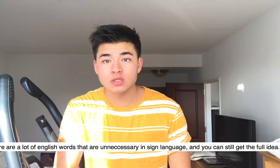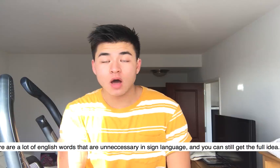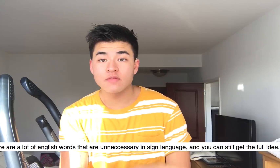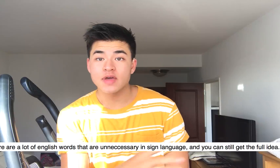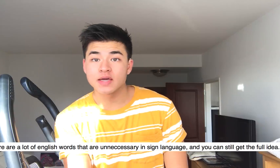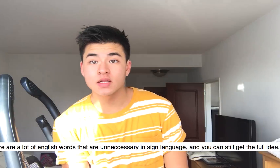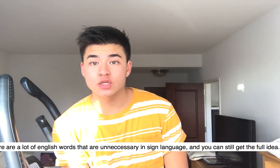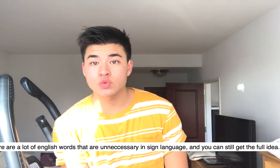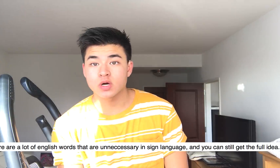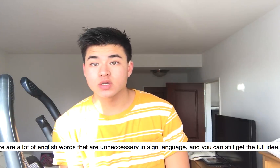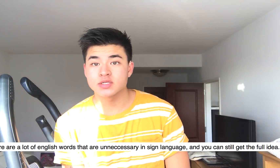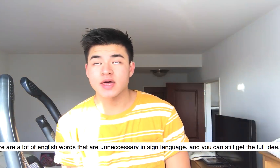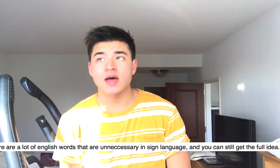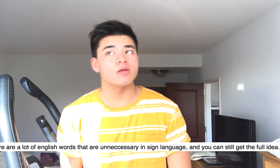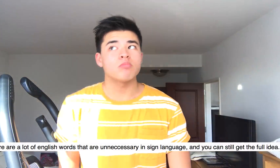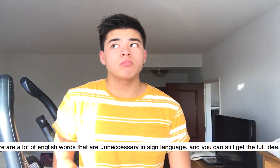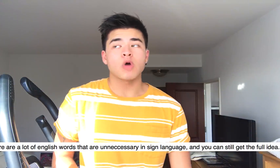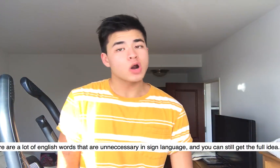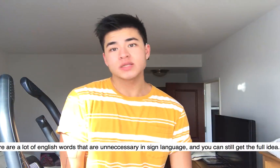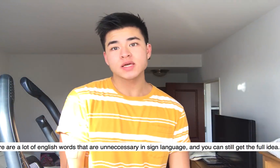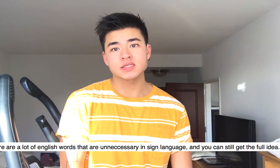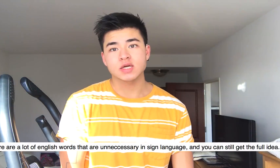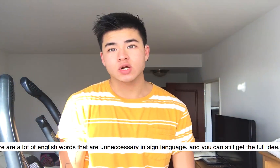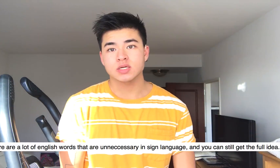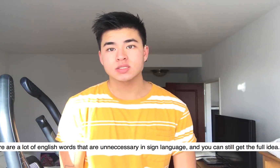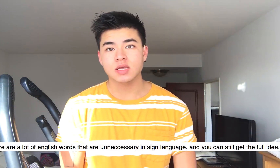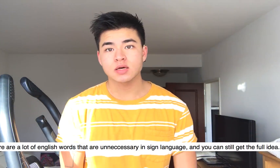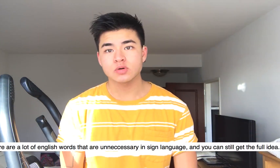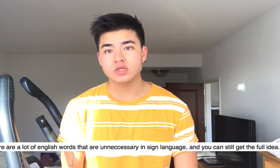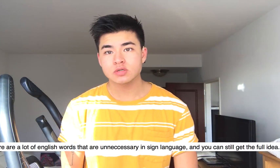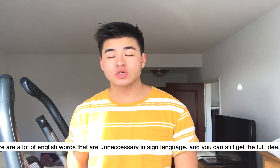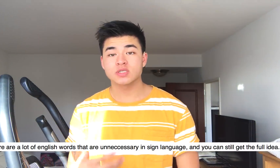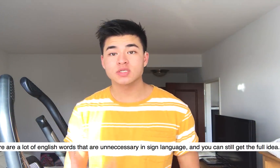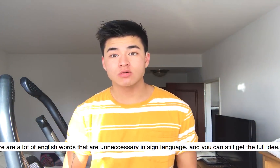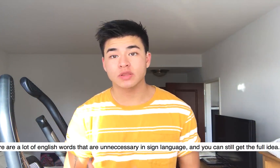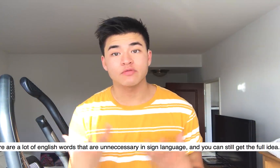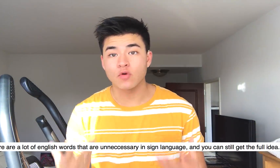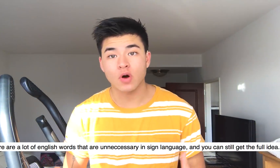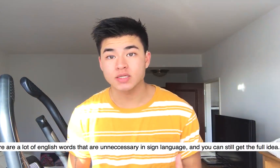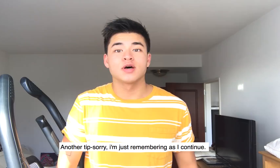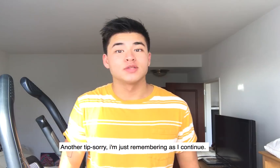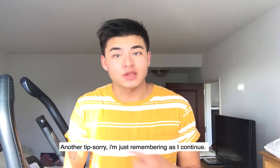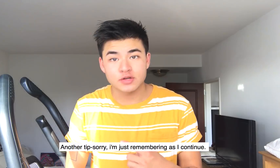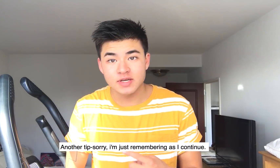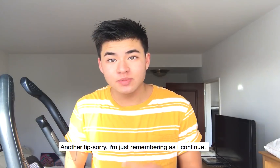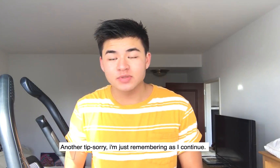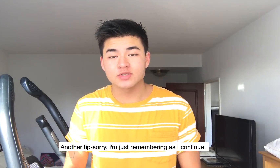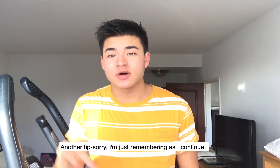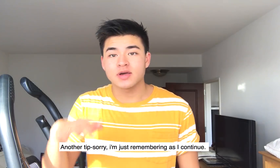There's a lot of English words that are unnecessary in sign language and you can still get the boy another tip. Sorry